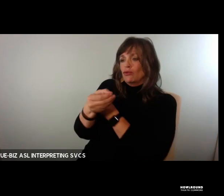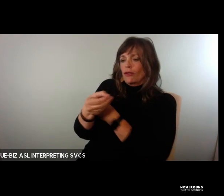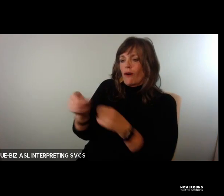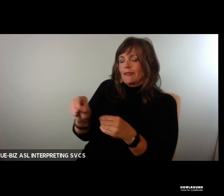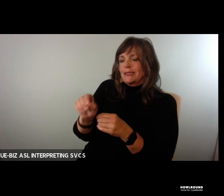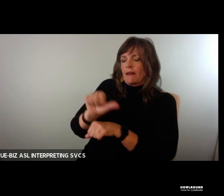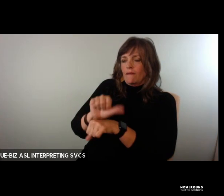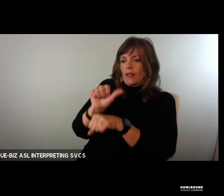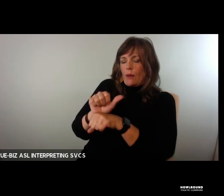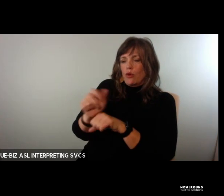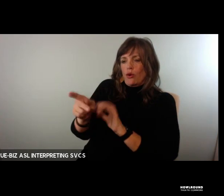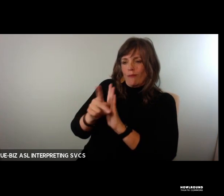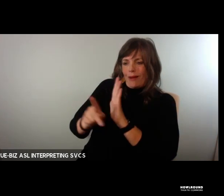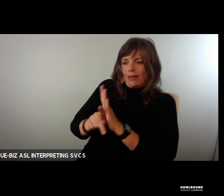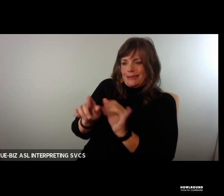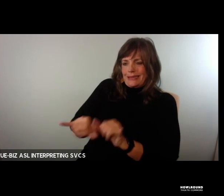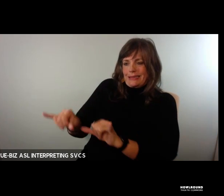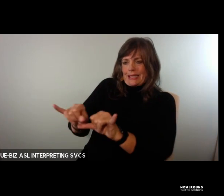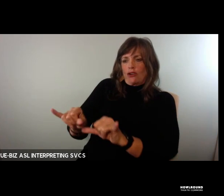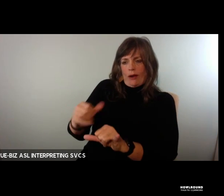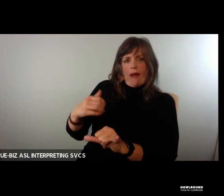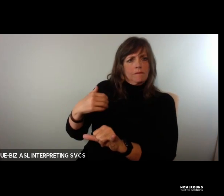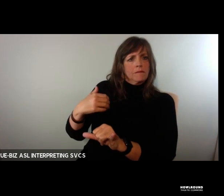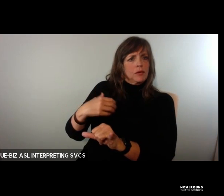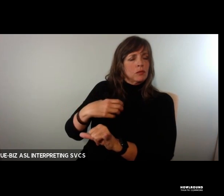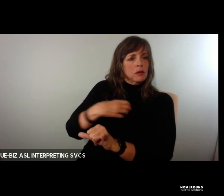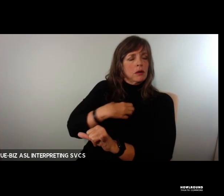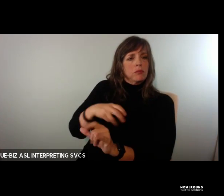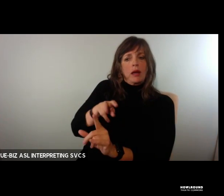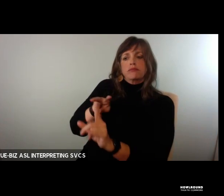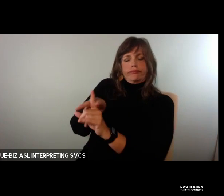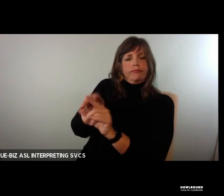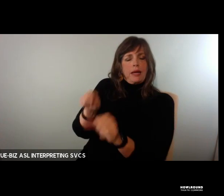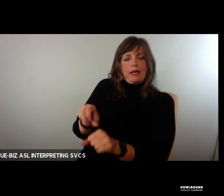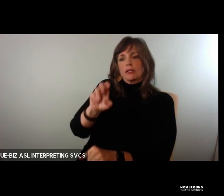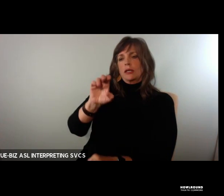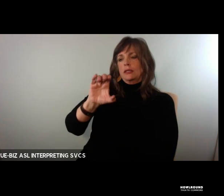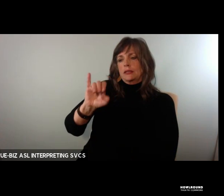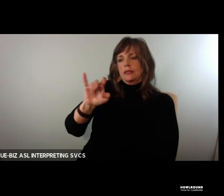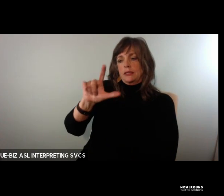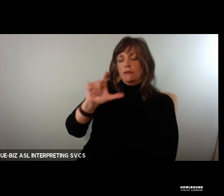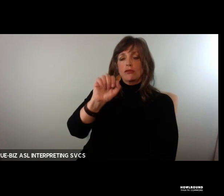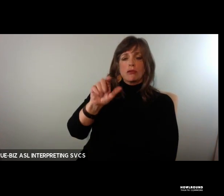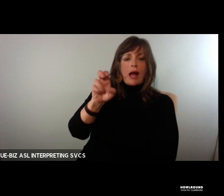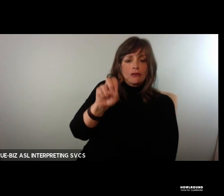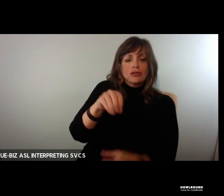and there's actually a complaint process. You can actually file a civil action in court or you can do a combination of that.